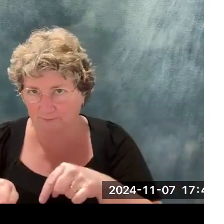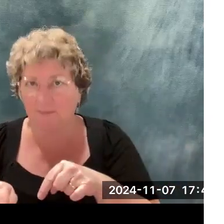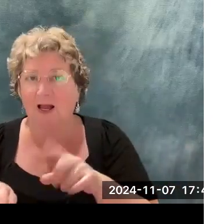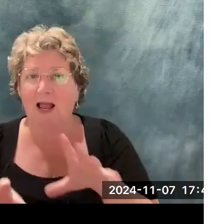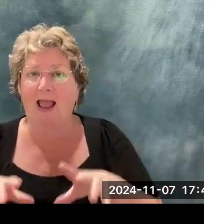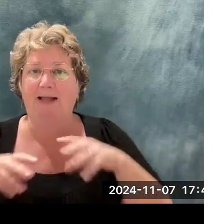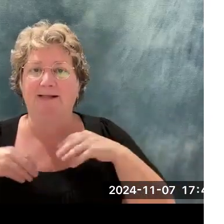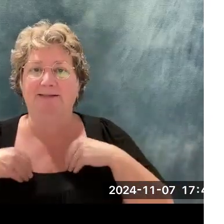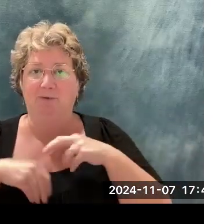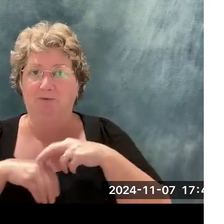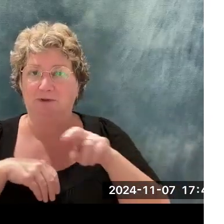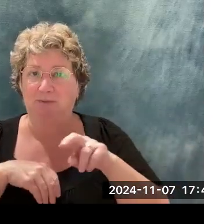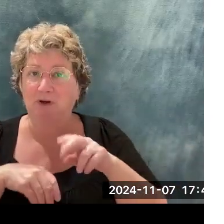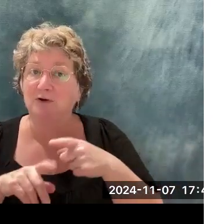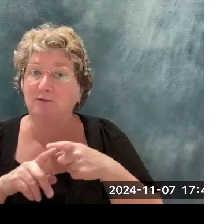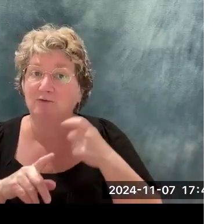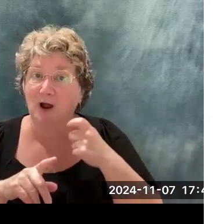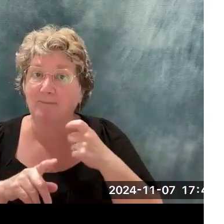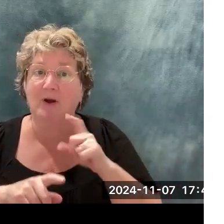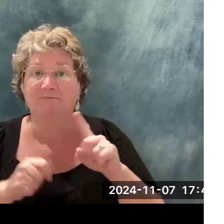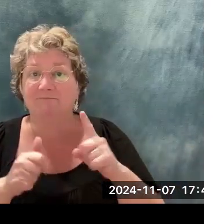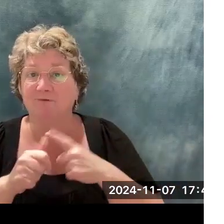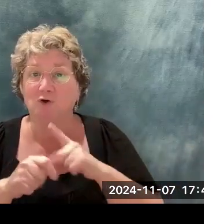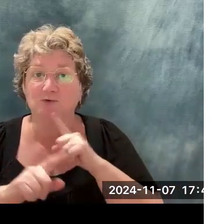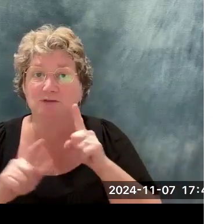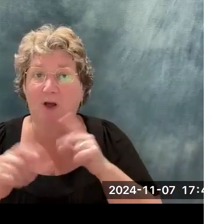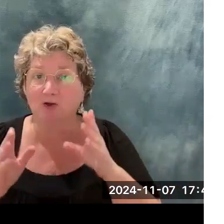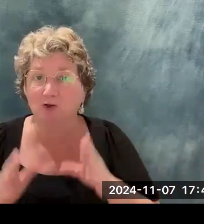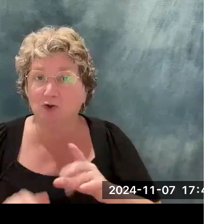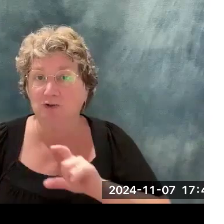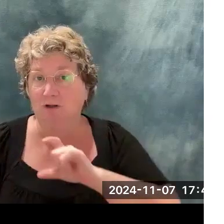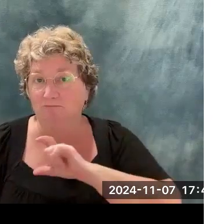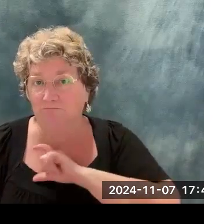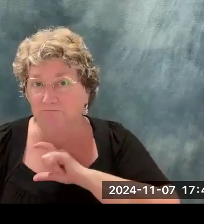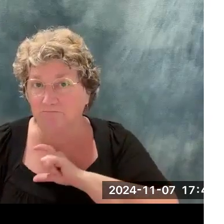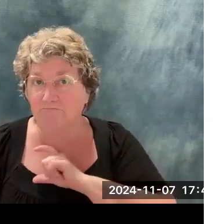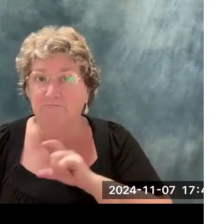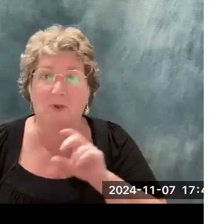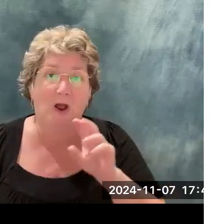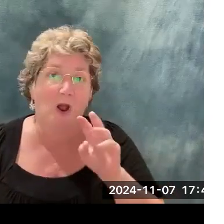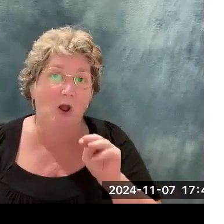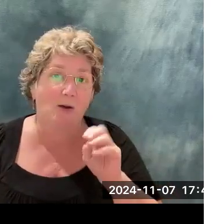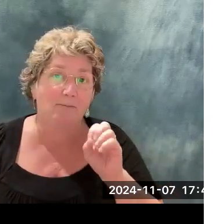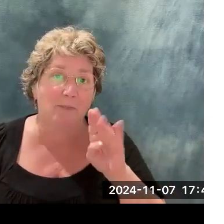responders, from mobile crisis teams, from law enforcement, and it allows individuals to